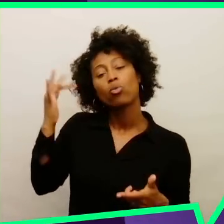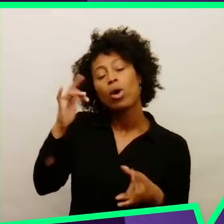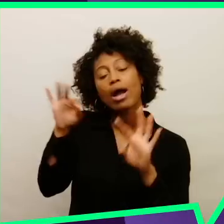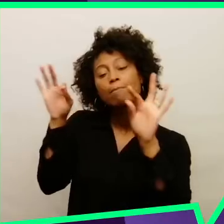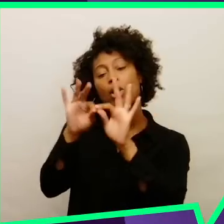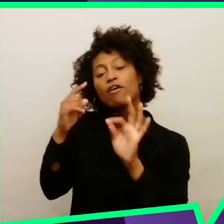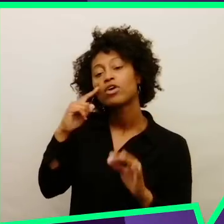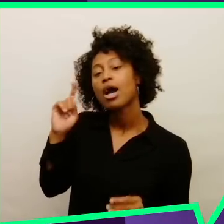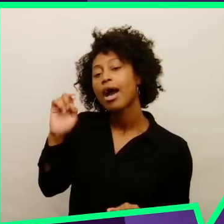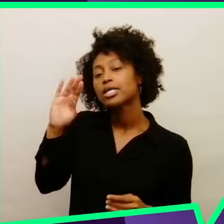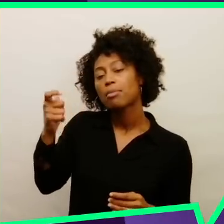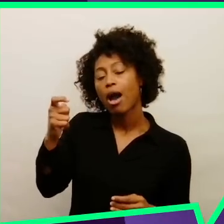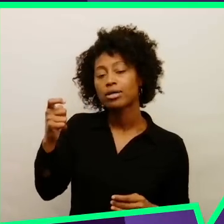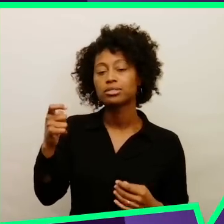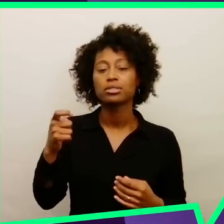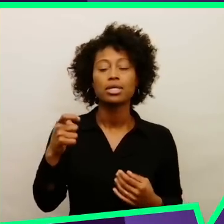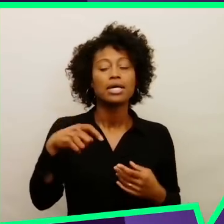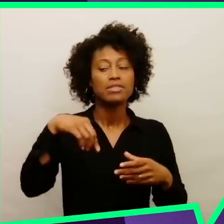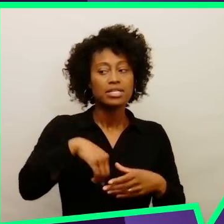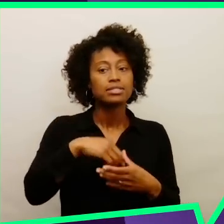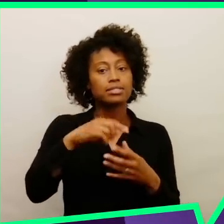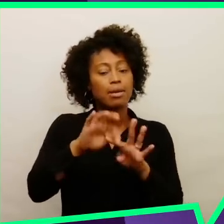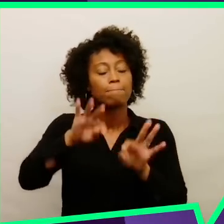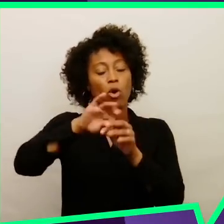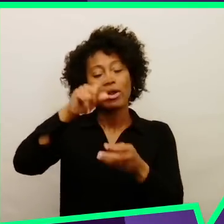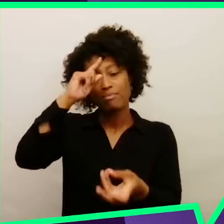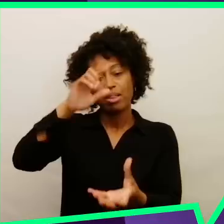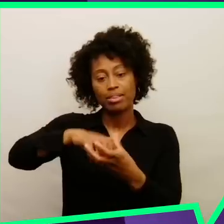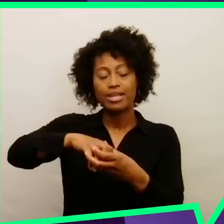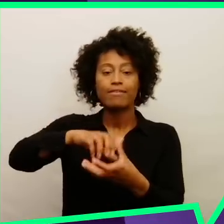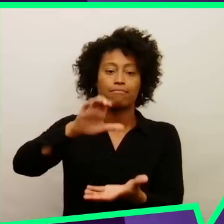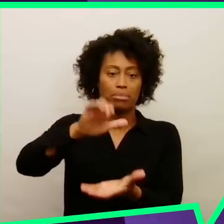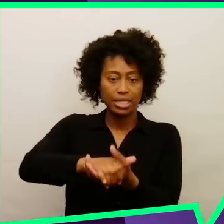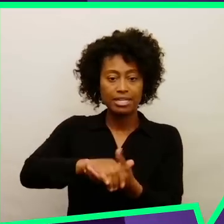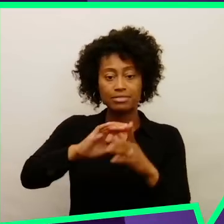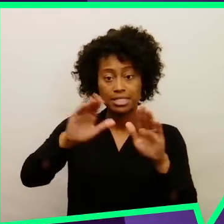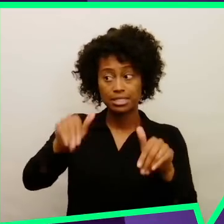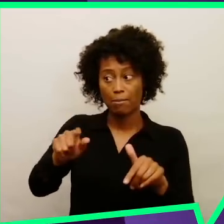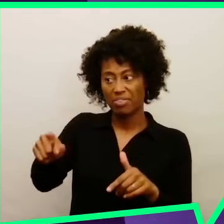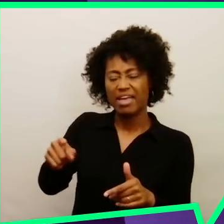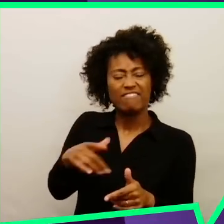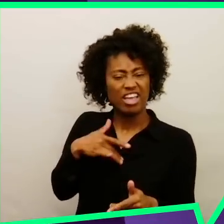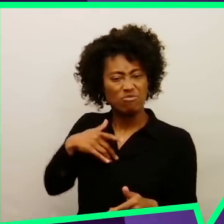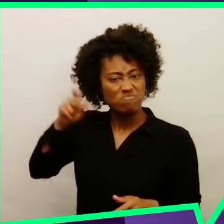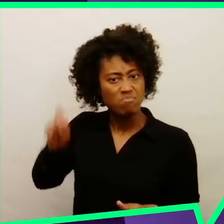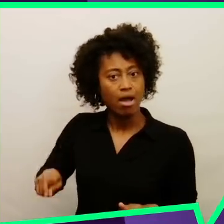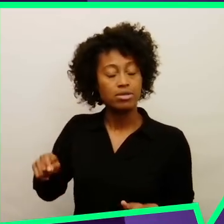across all of their titles. I guess, why do you think it's so important to Xbox for this